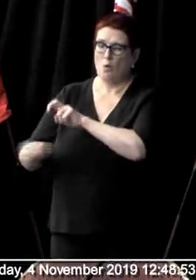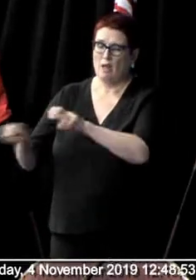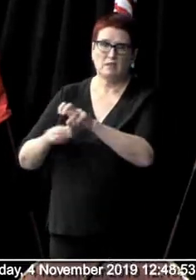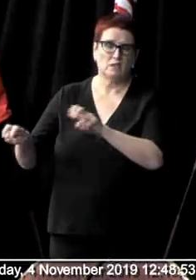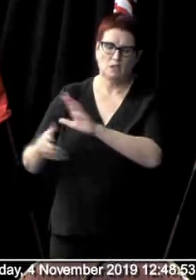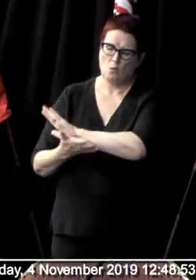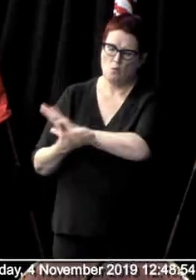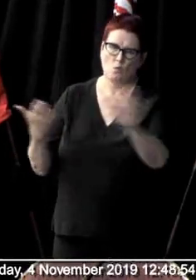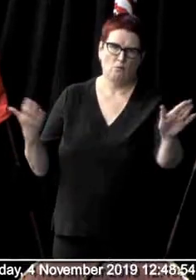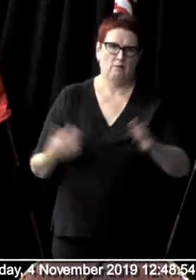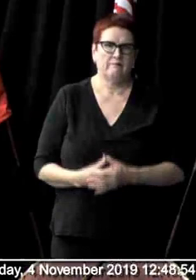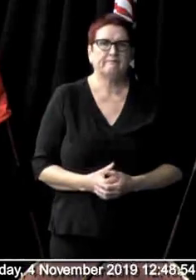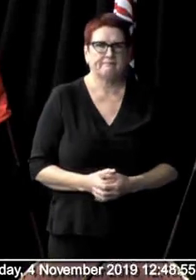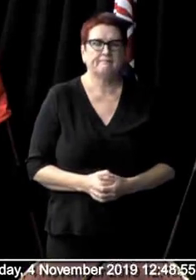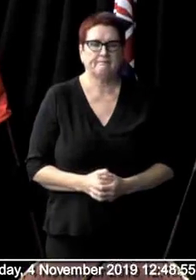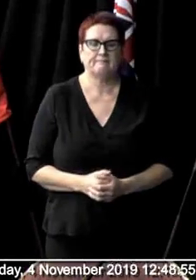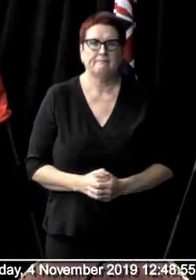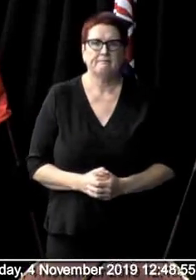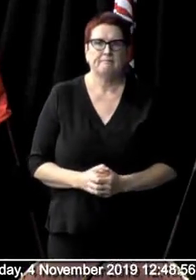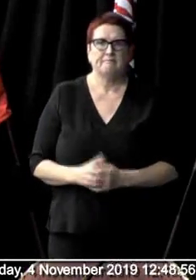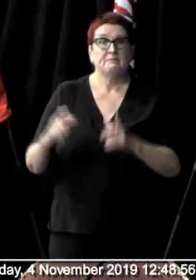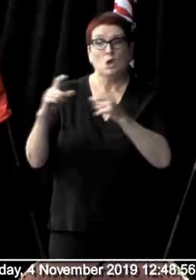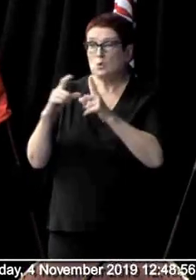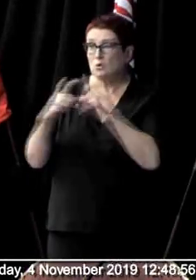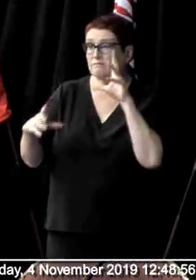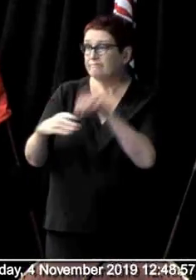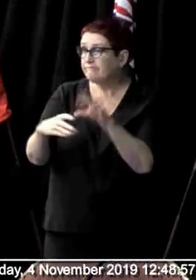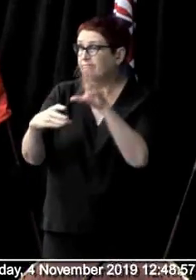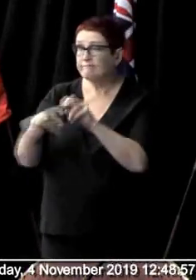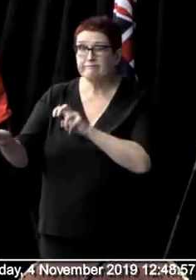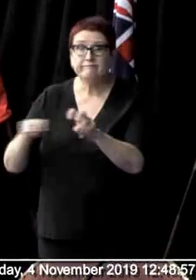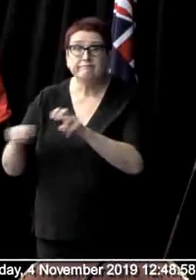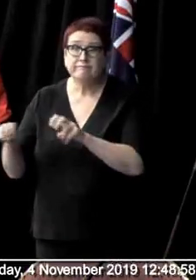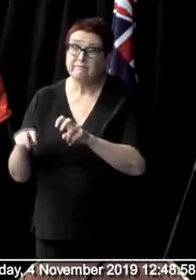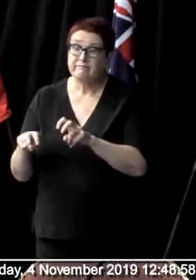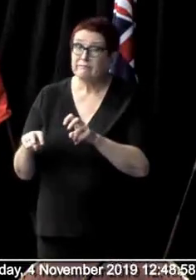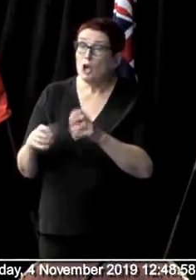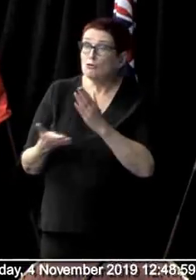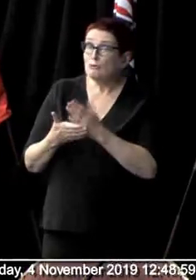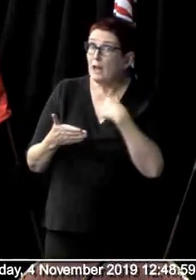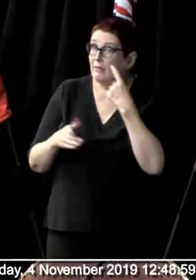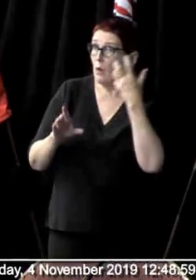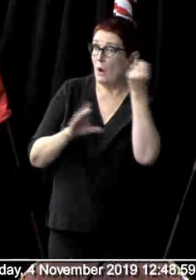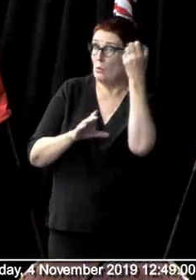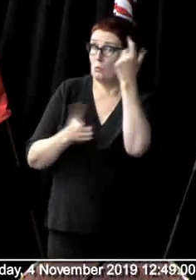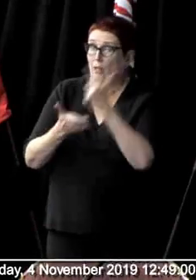And she participated in every activity and won just about all the awards, but – but